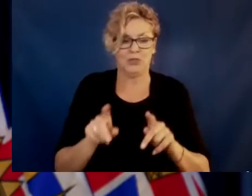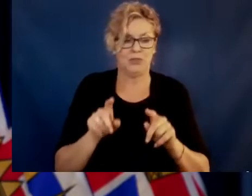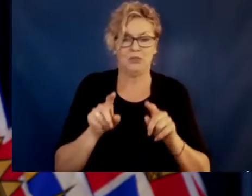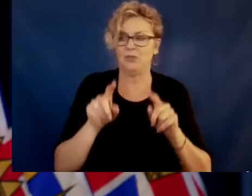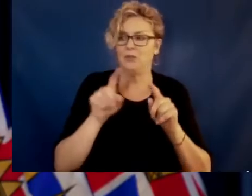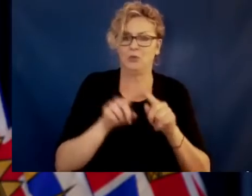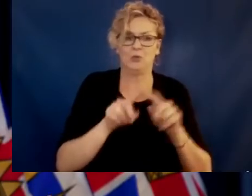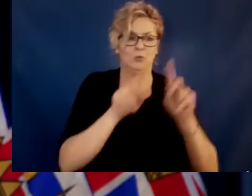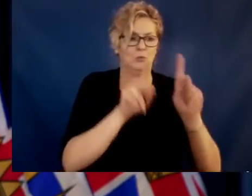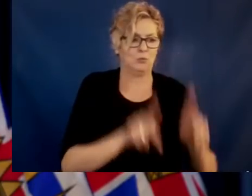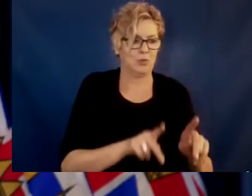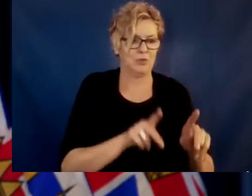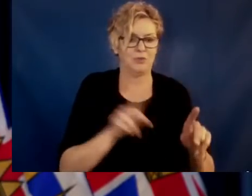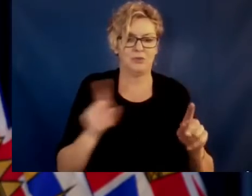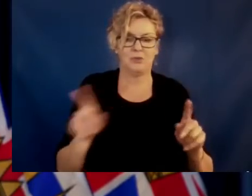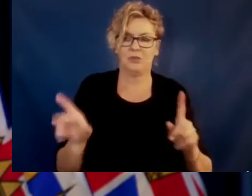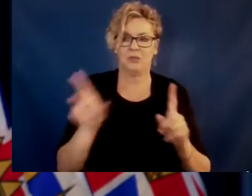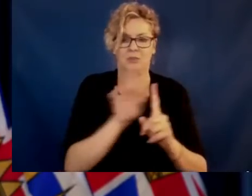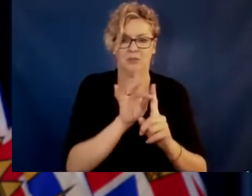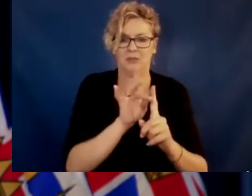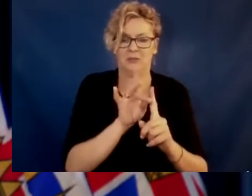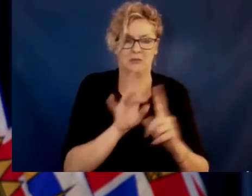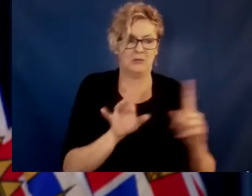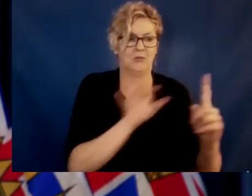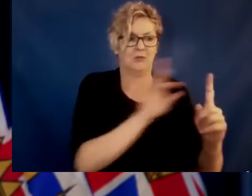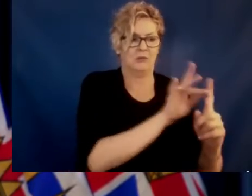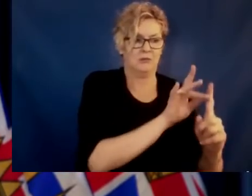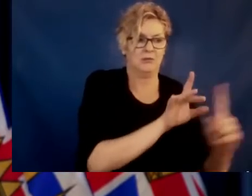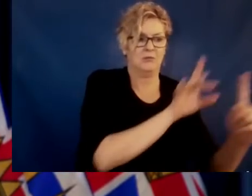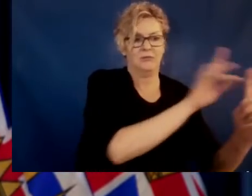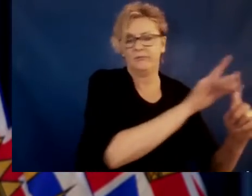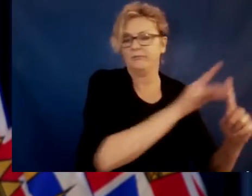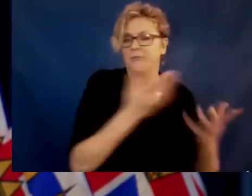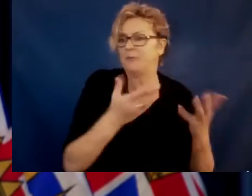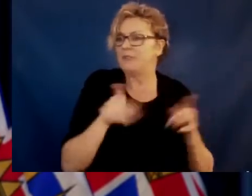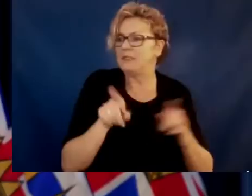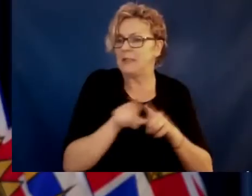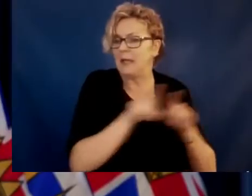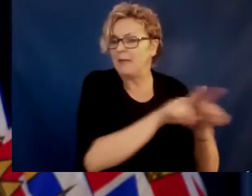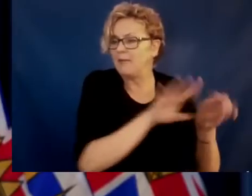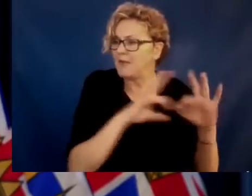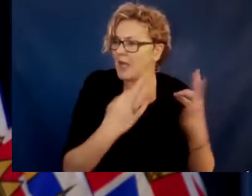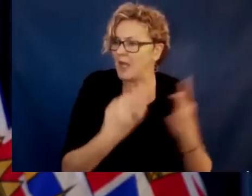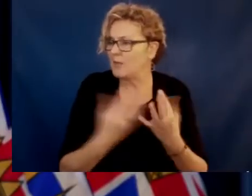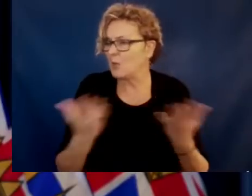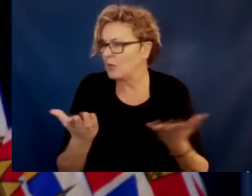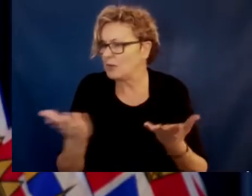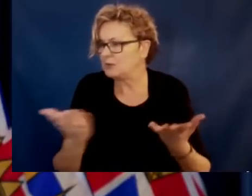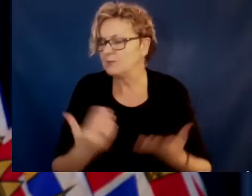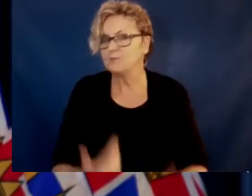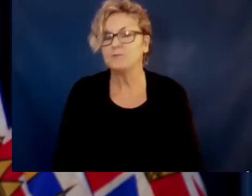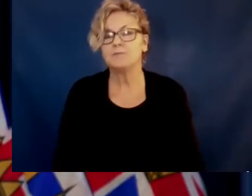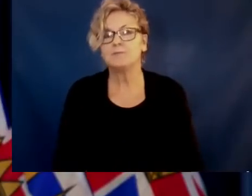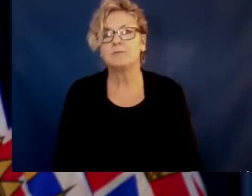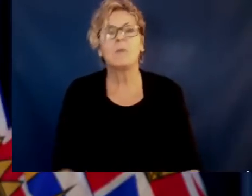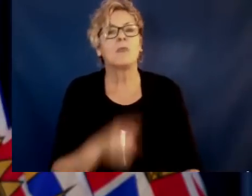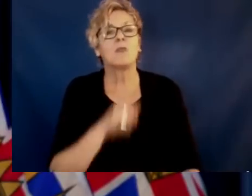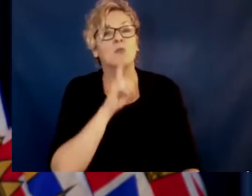And because we're not allowing those groups to be very large, the transmission stops or it only spreads to a few people.